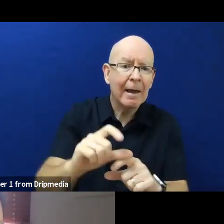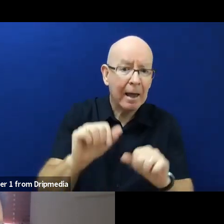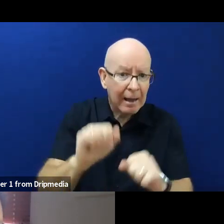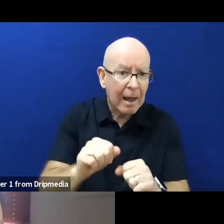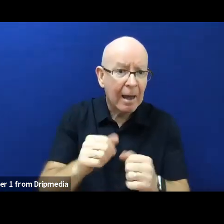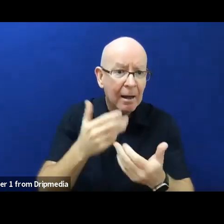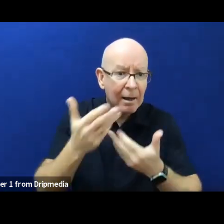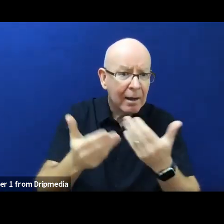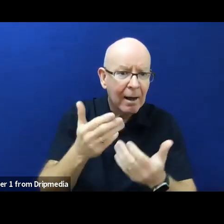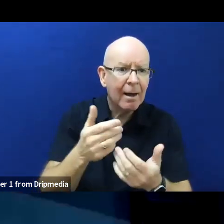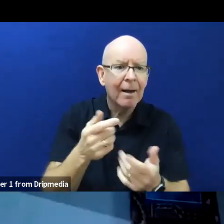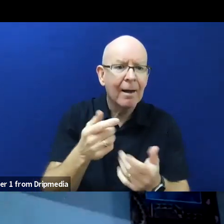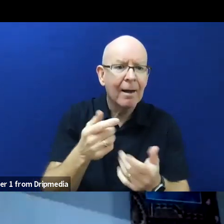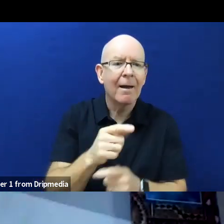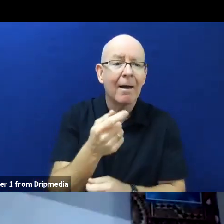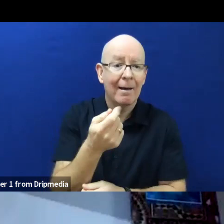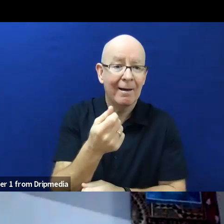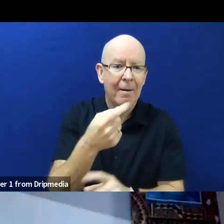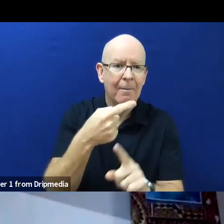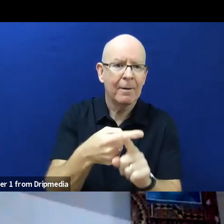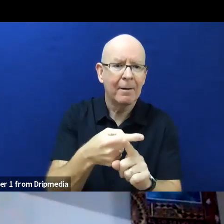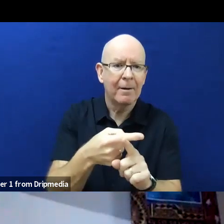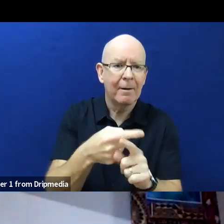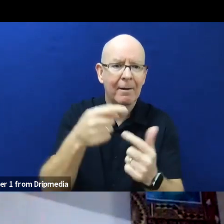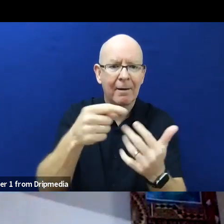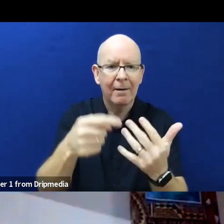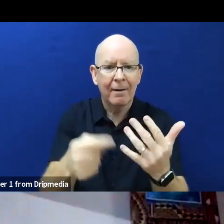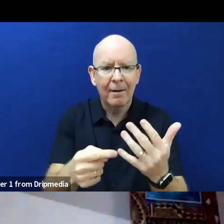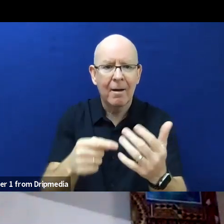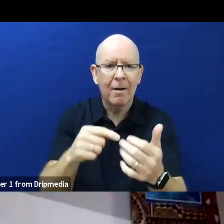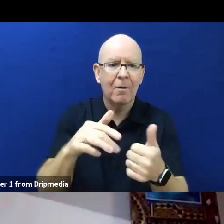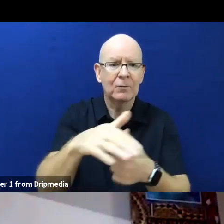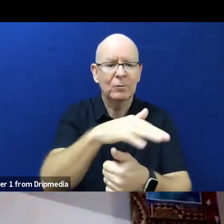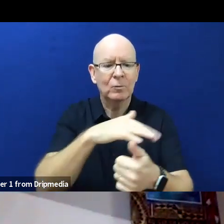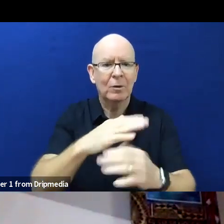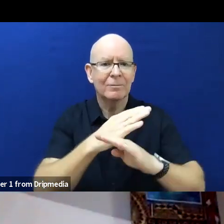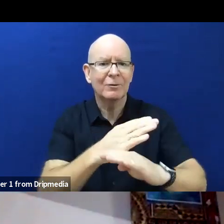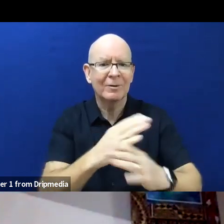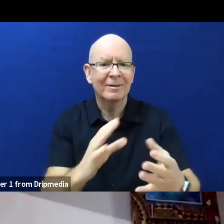indeed, that's what we are calling for a cash plus, concession cash plus services package,